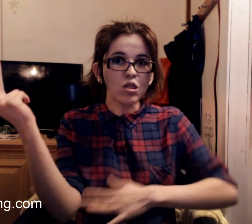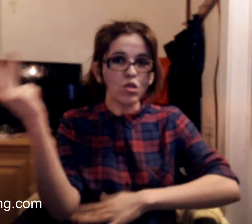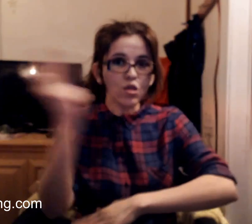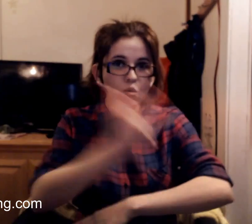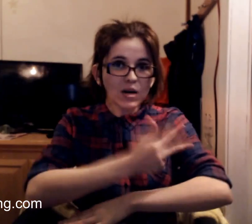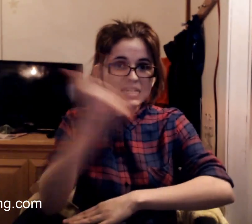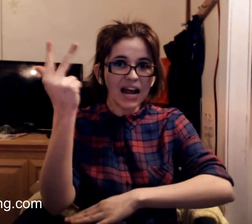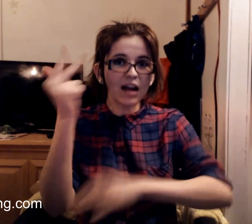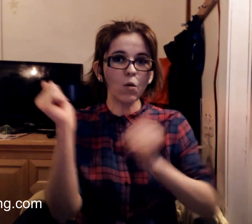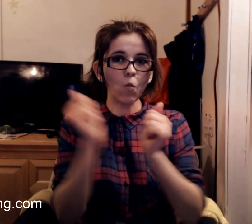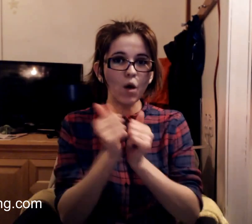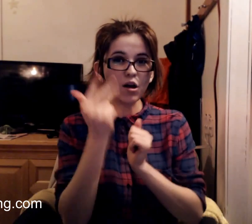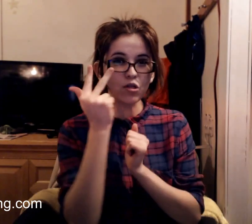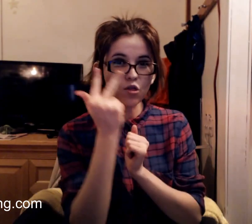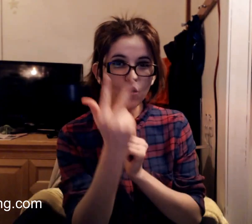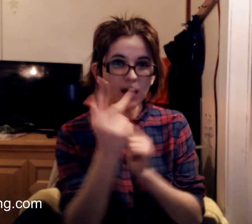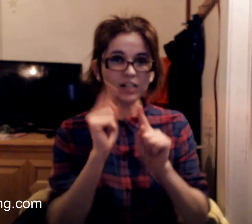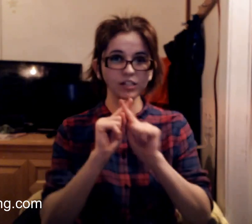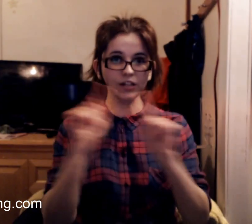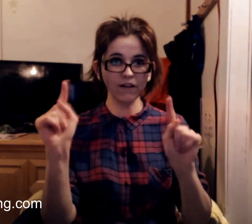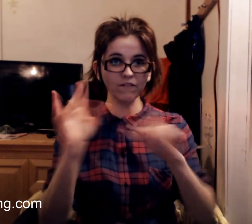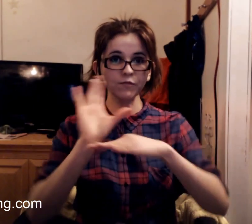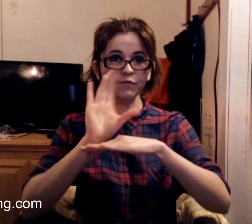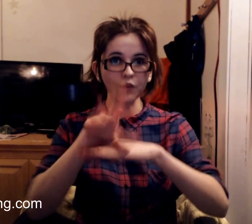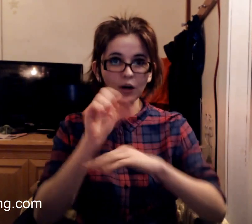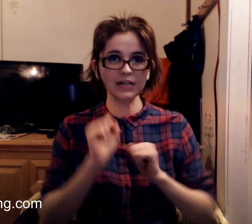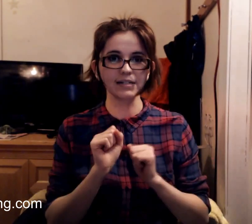three days with three different types of forces.